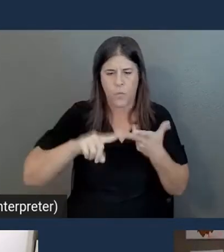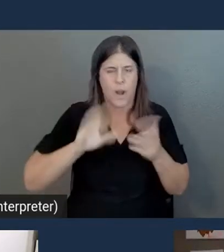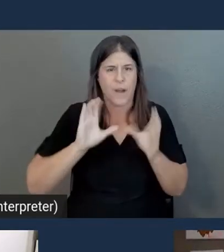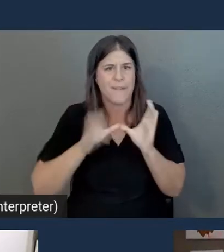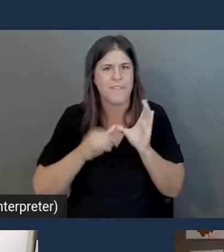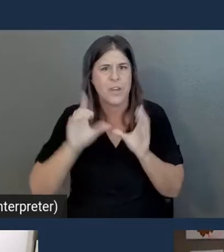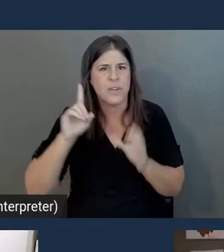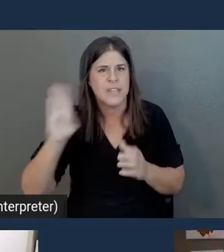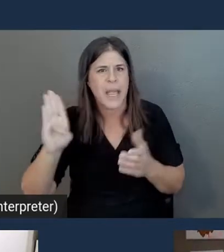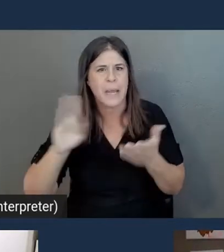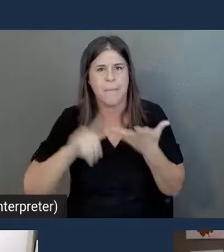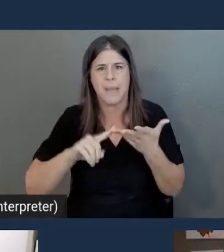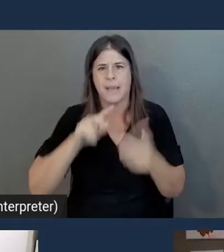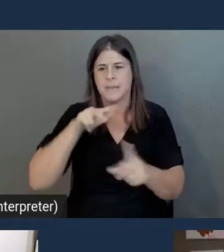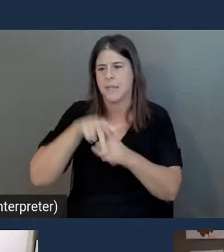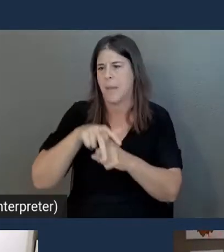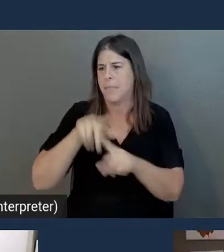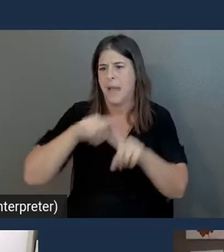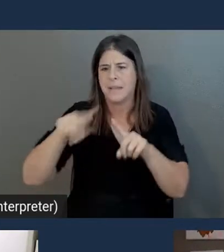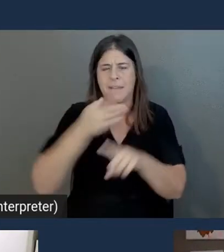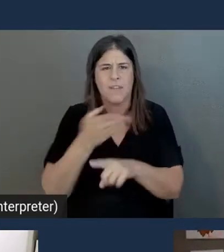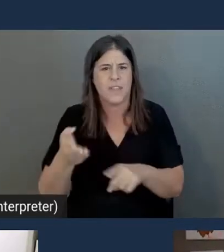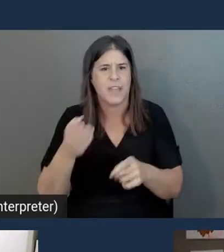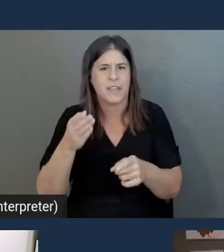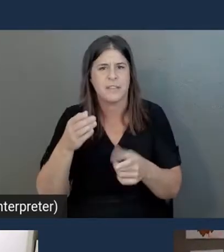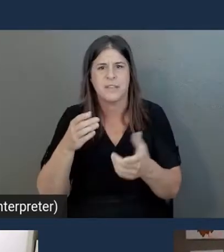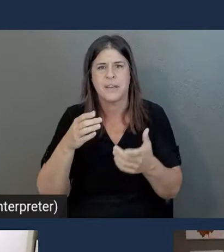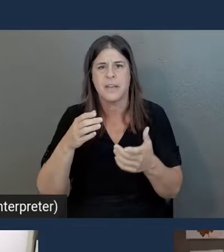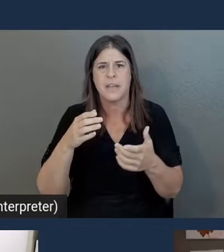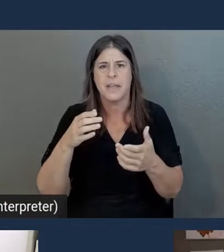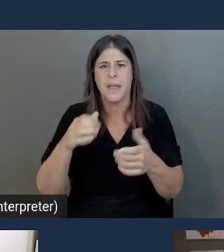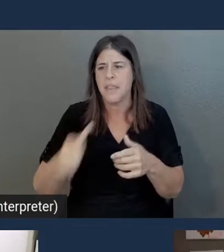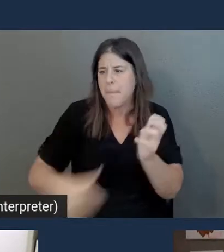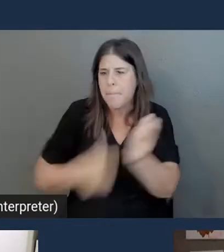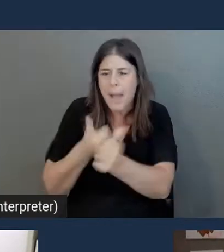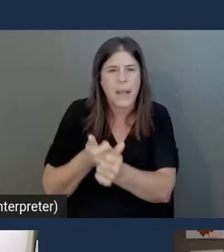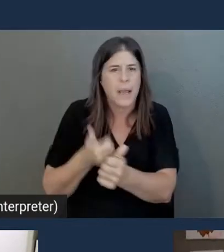applying some purchase on that, taking the backups, all of these things.